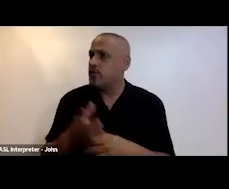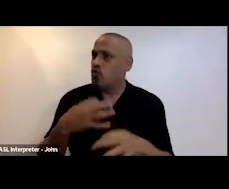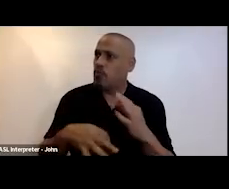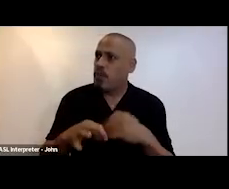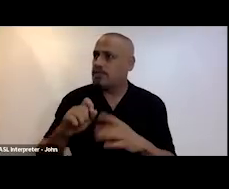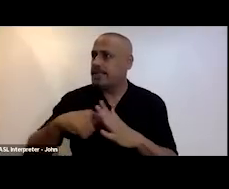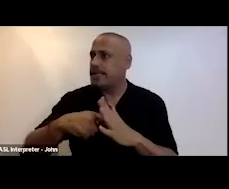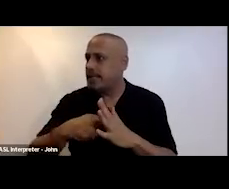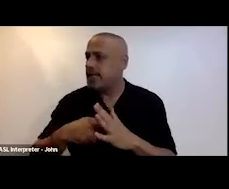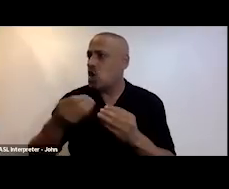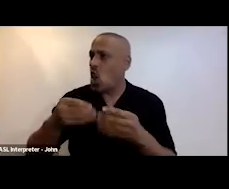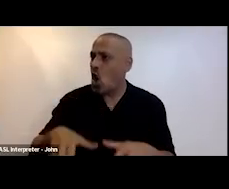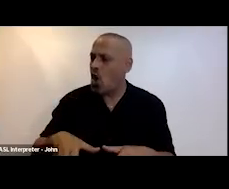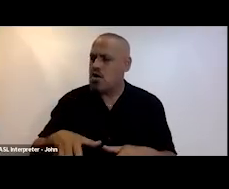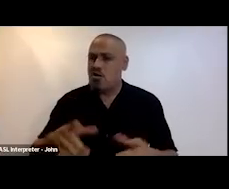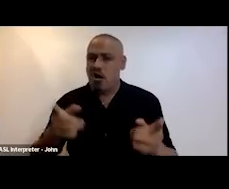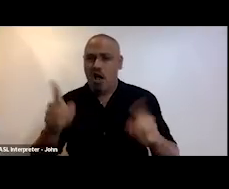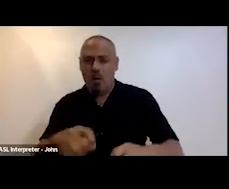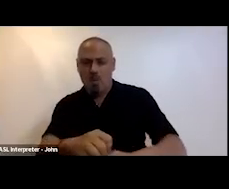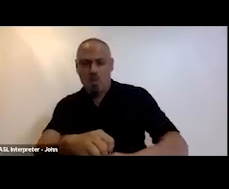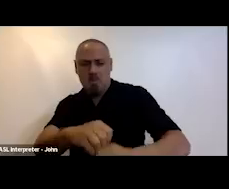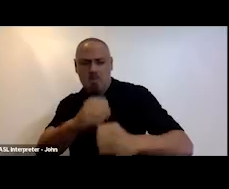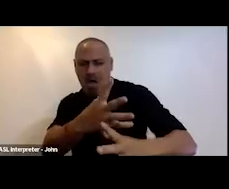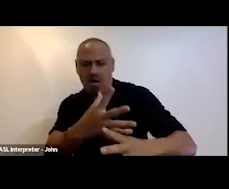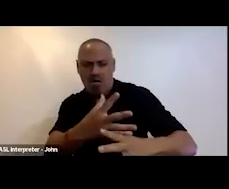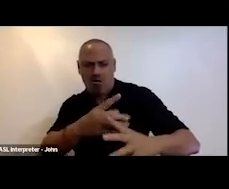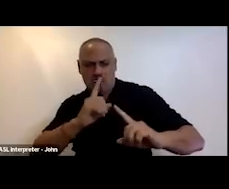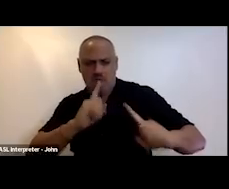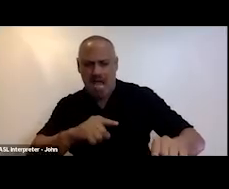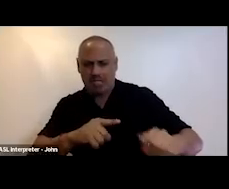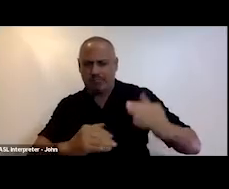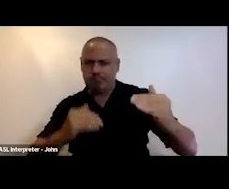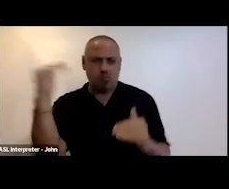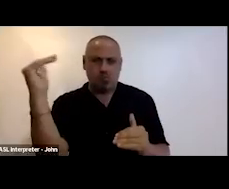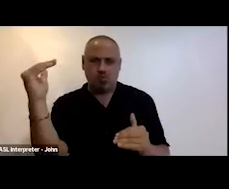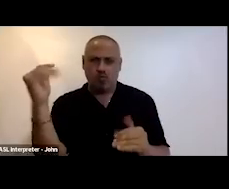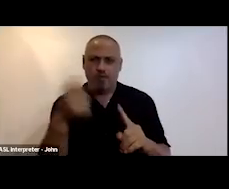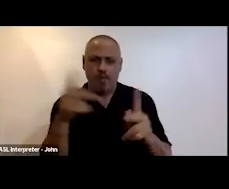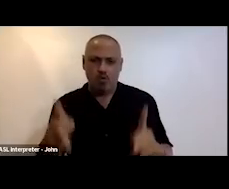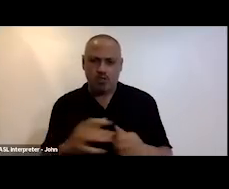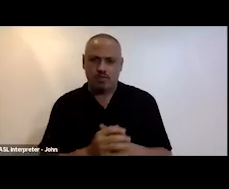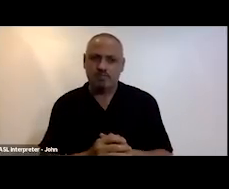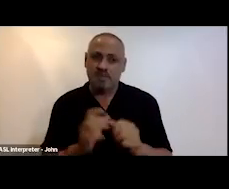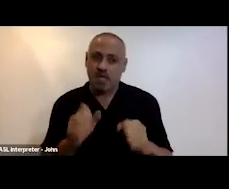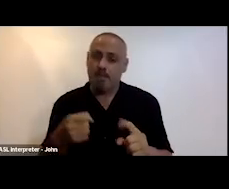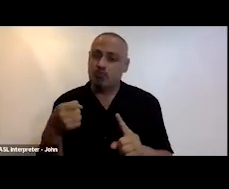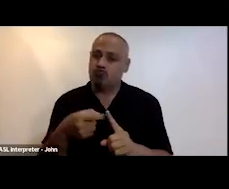and it results in a significant reaction from the person. And so that could be triggering in some way,